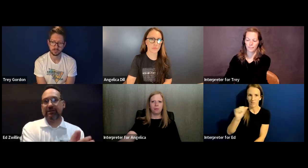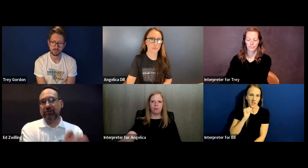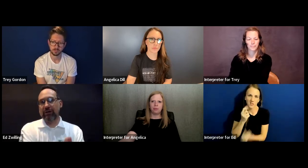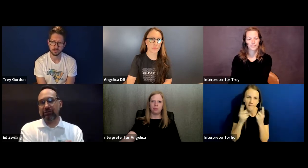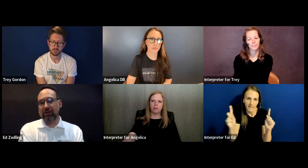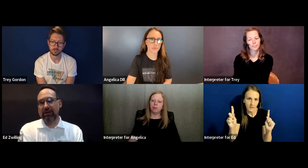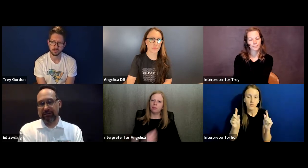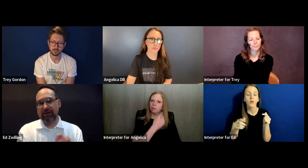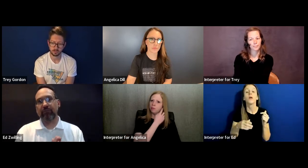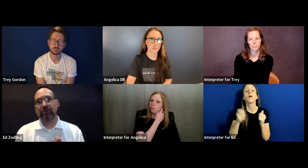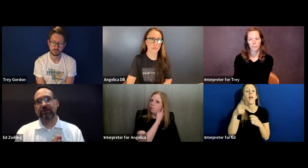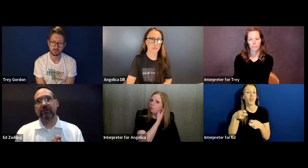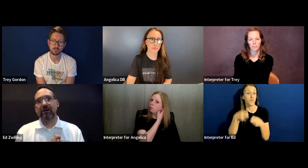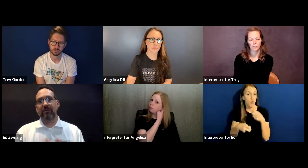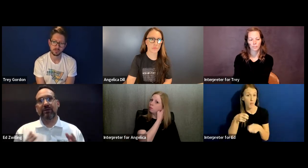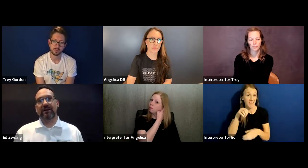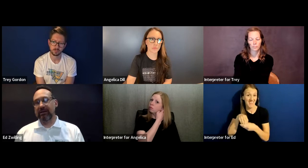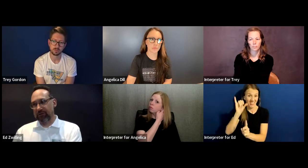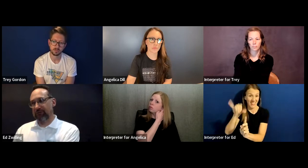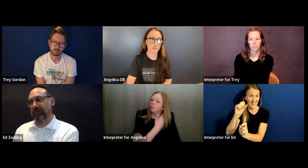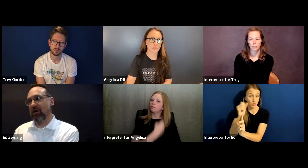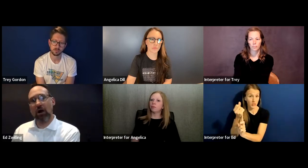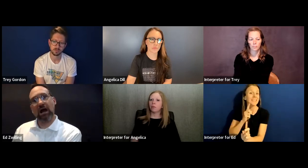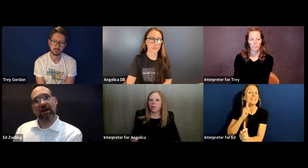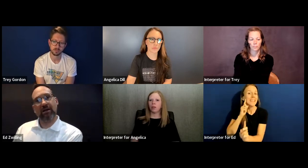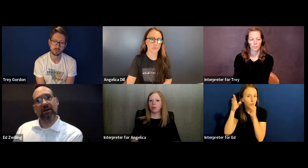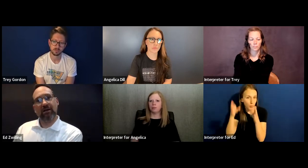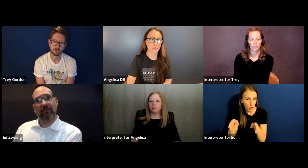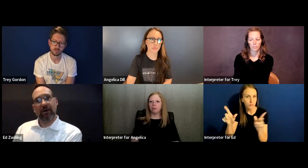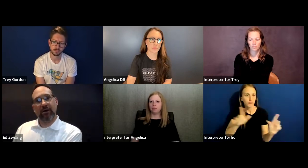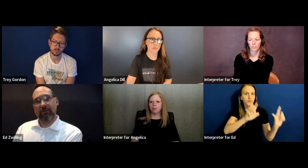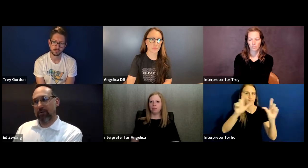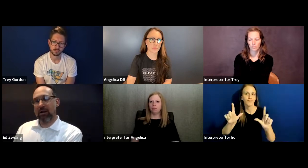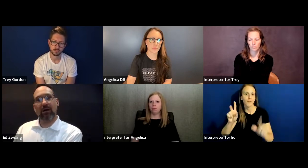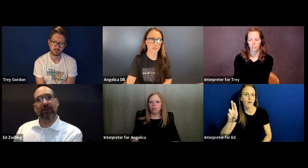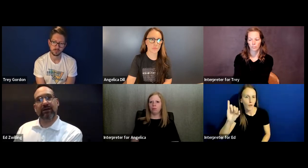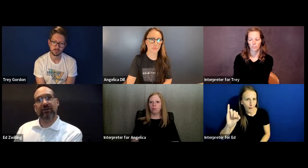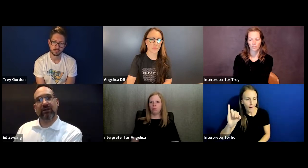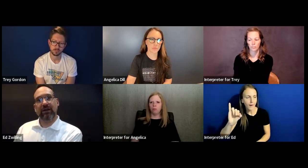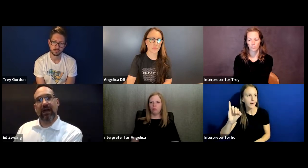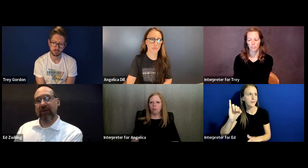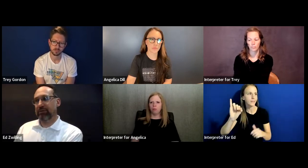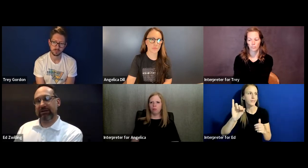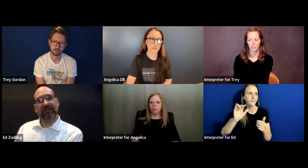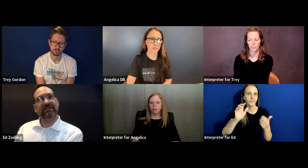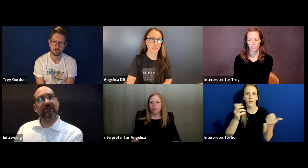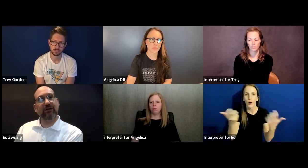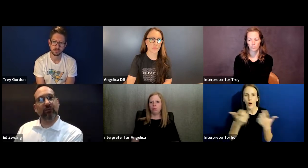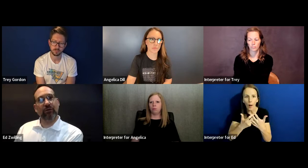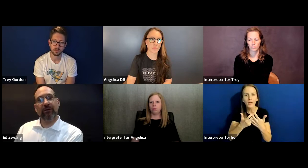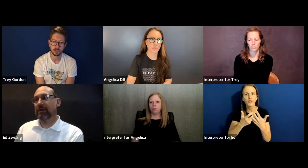situation as a deaf person being given a vri um accommodation and being dissatisfied with it